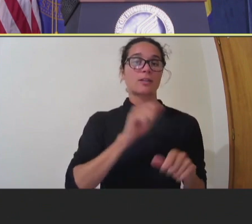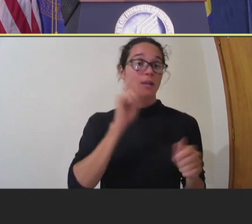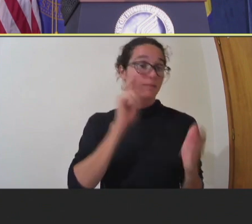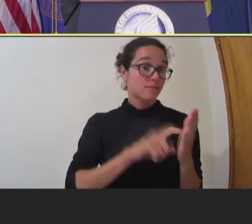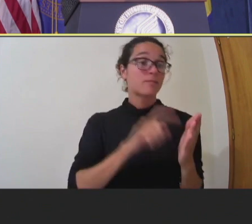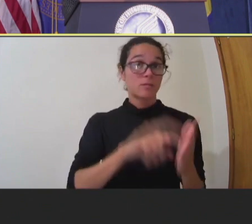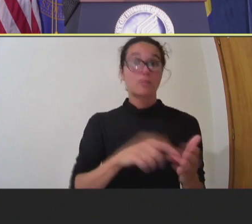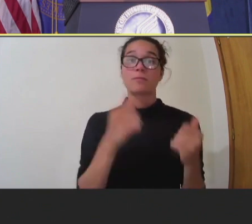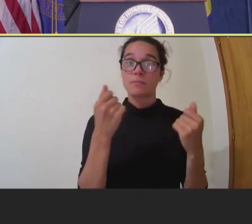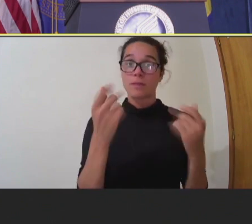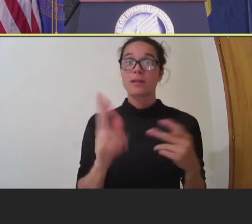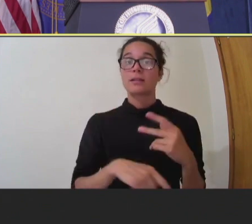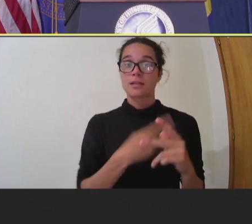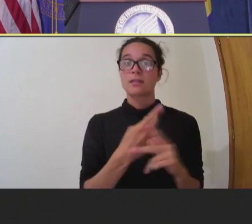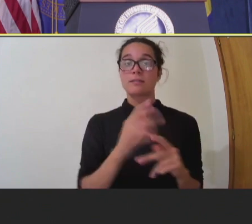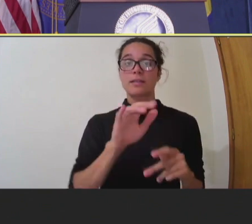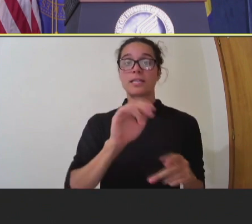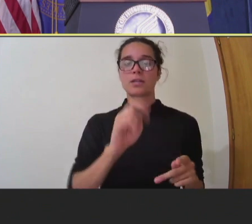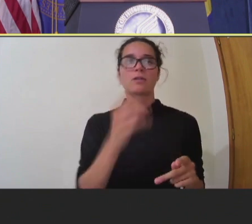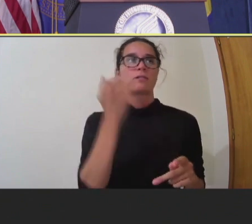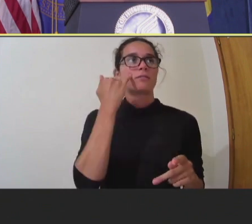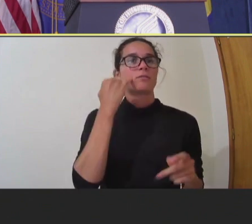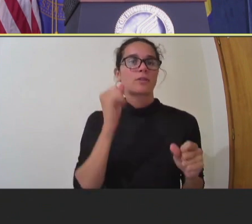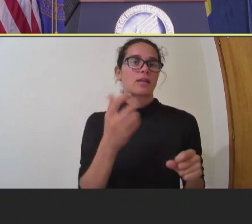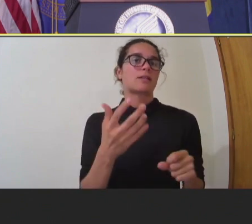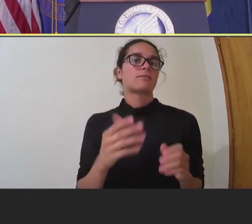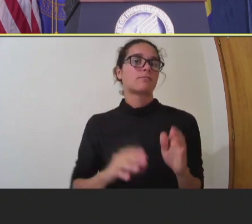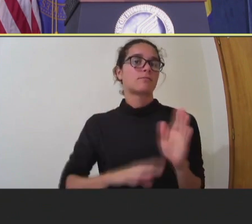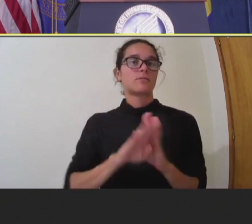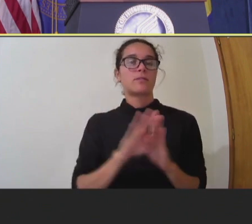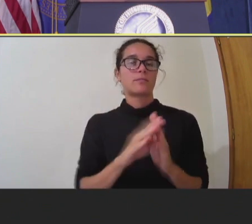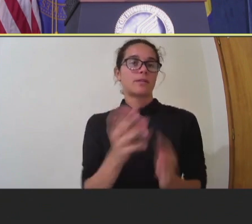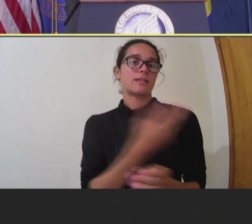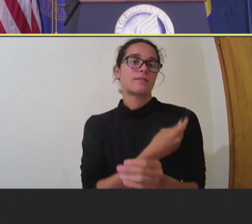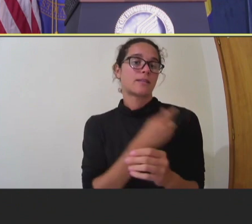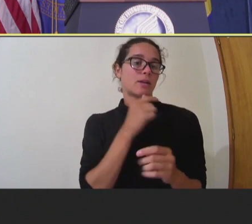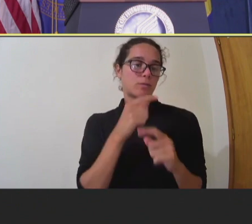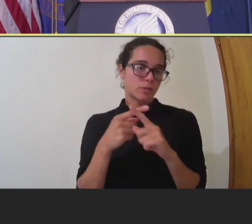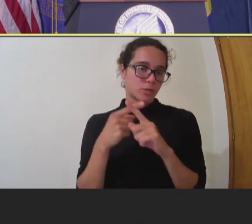what if we could develop vaccines that would actually target these precancerous lesions,